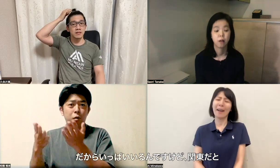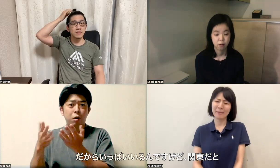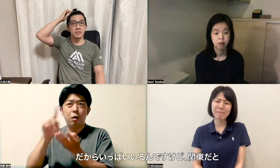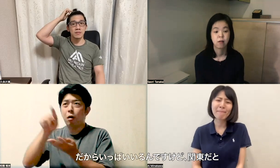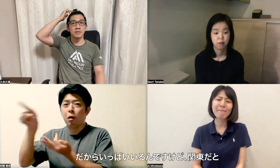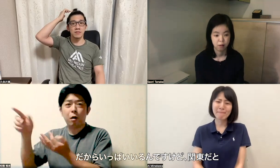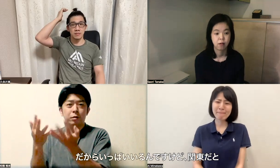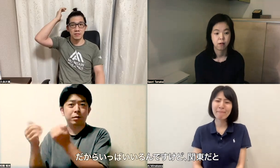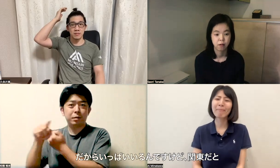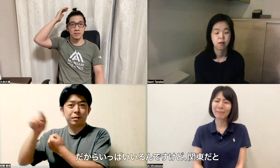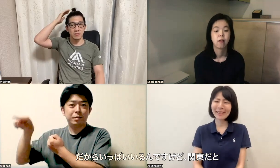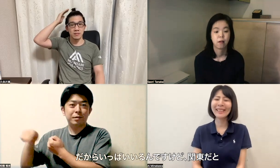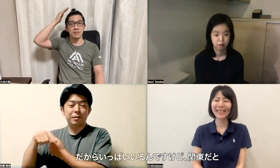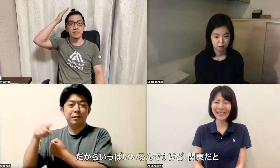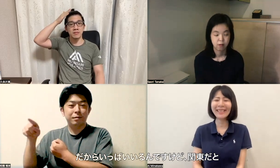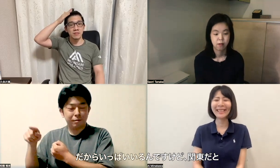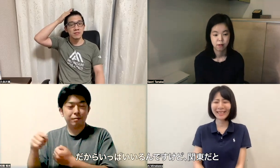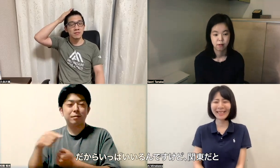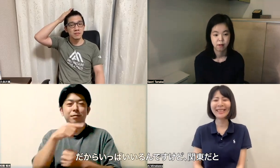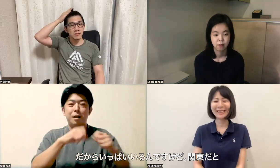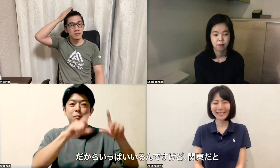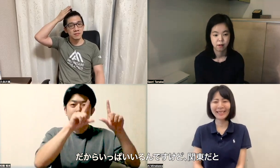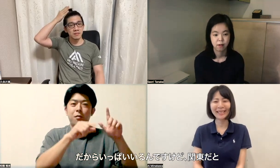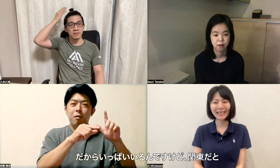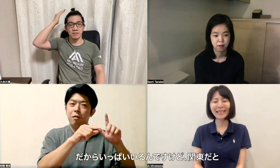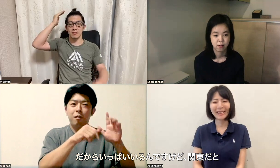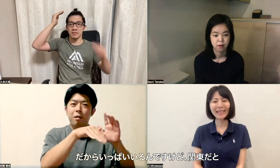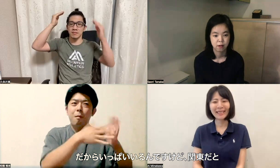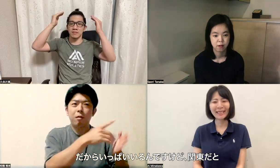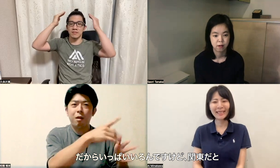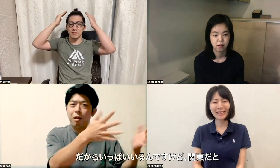On the other hand, in the Kanto region